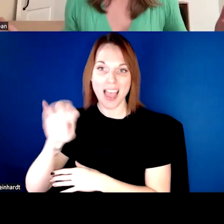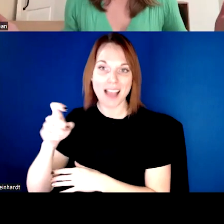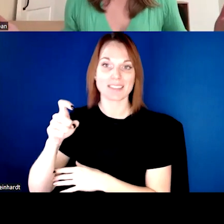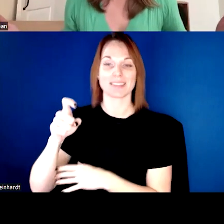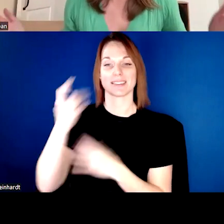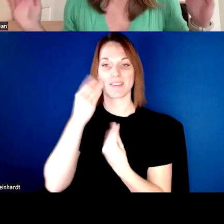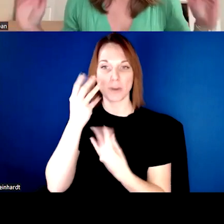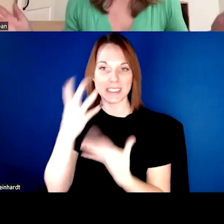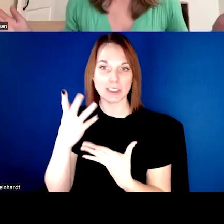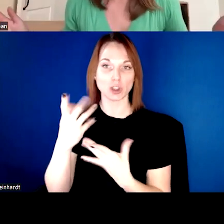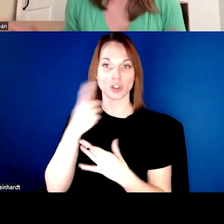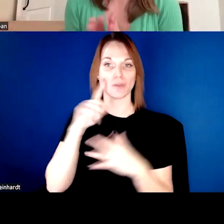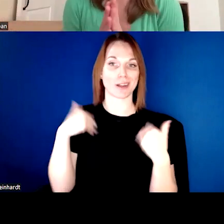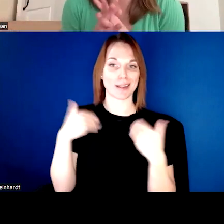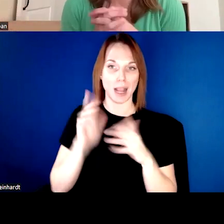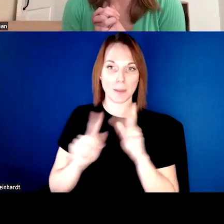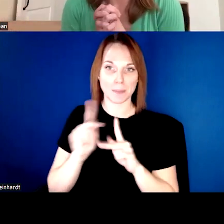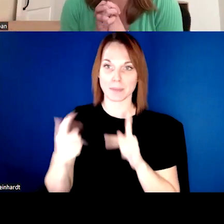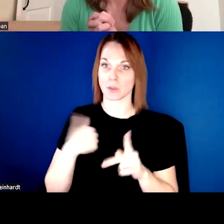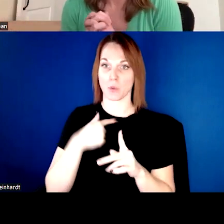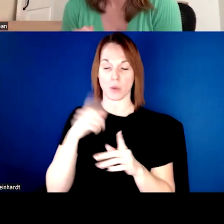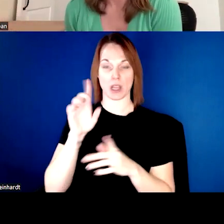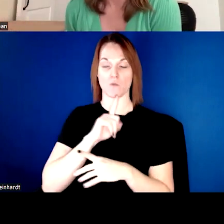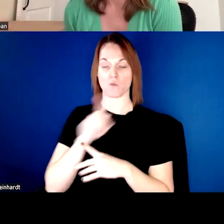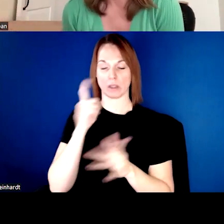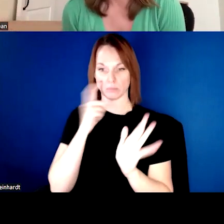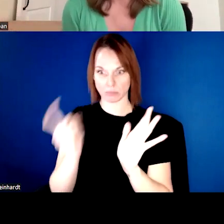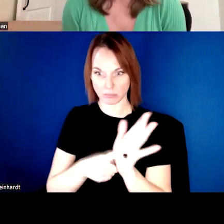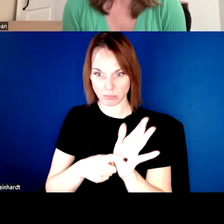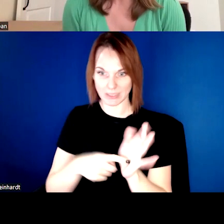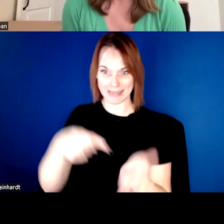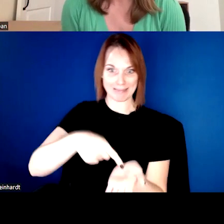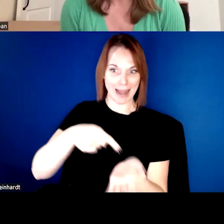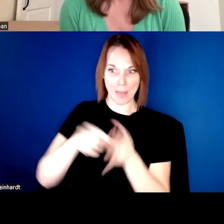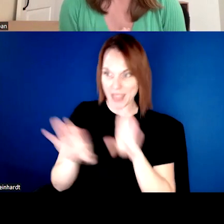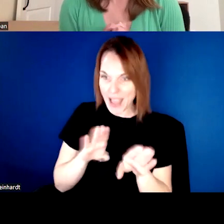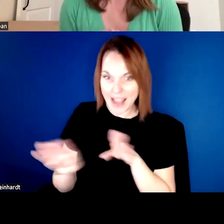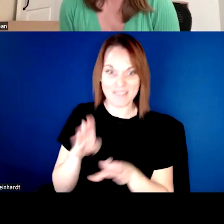really finding these giant improvements in credit and debt behaviors. Now I think it's